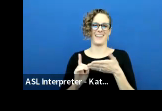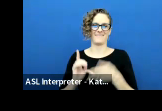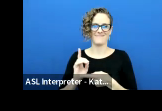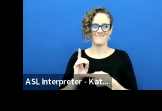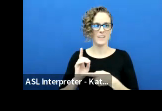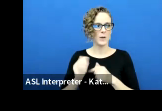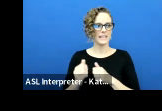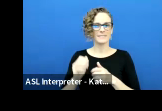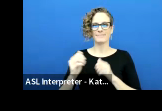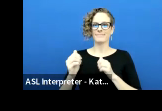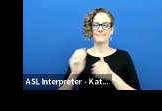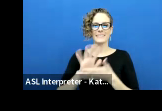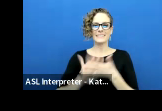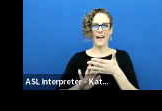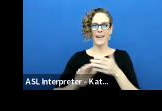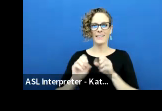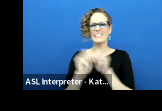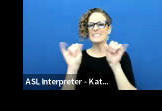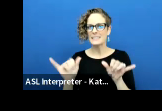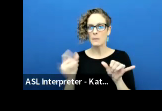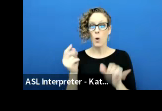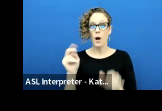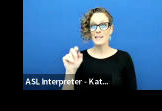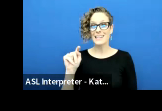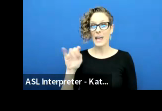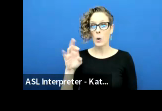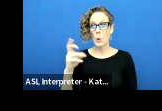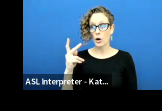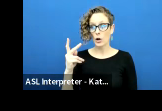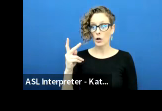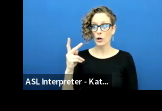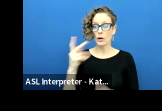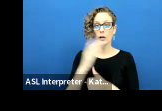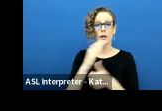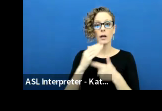place so we design what kind of network issues we want to have in place protocols as I said if